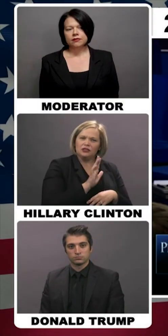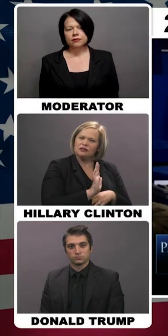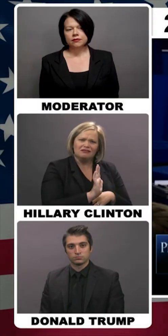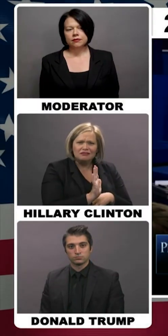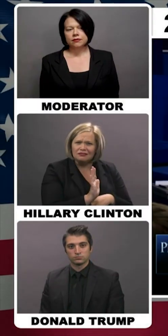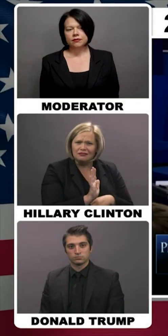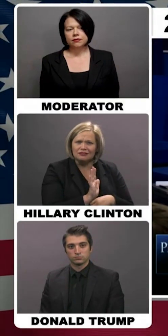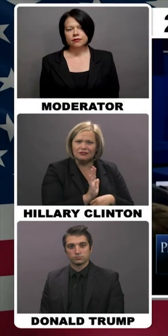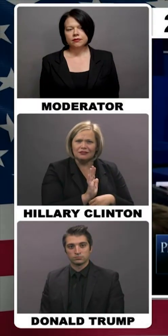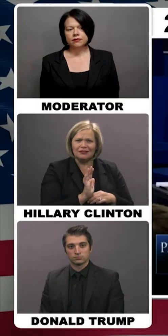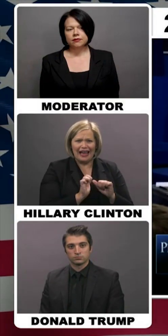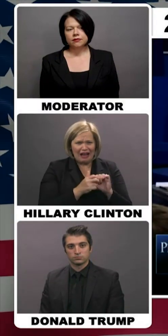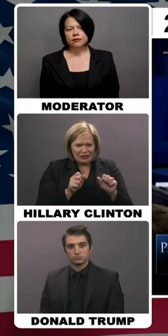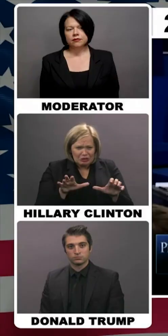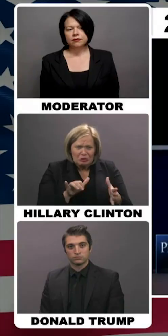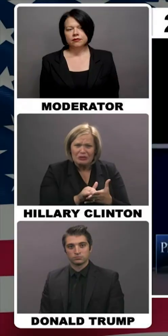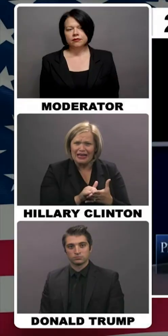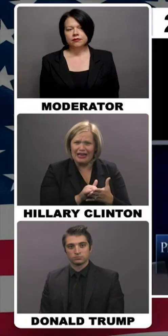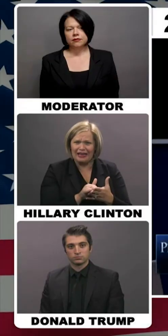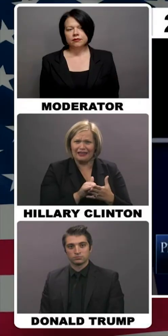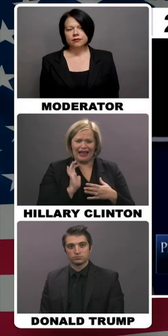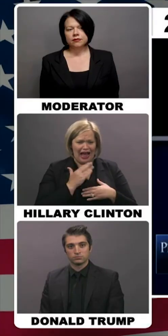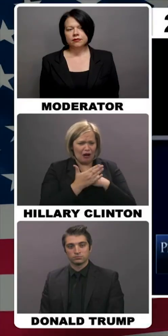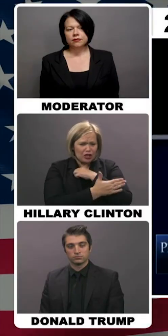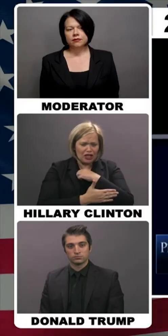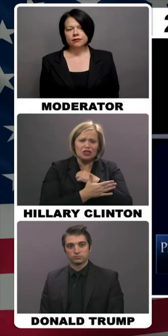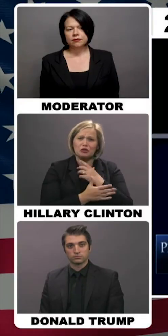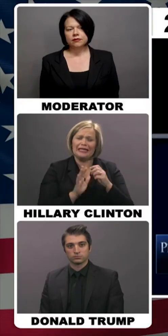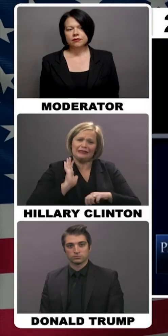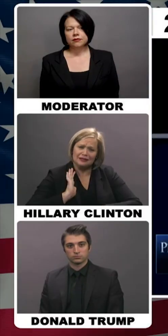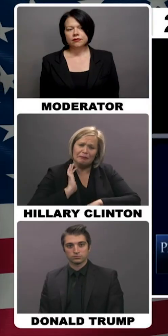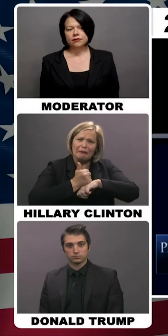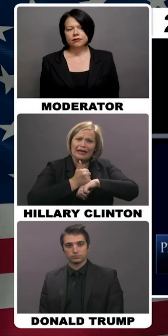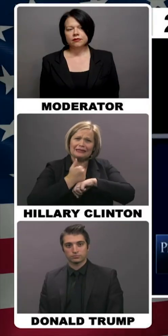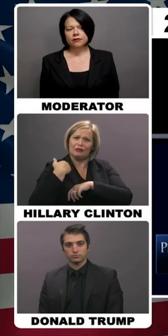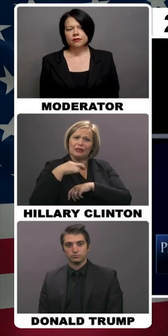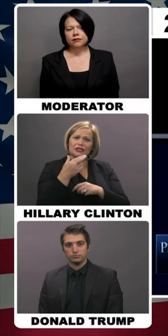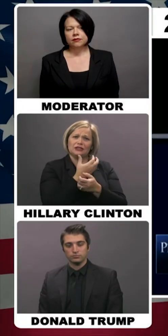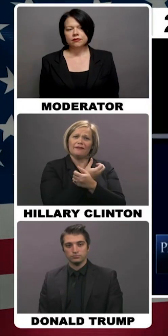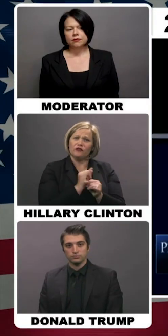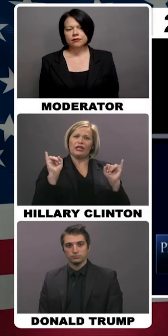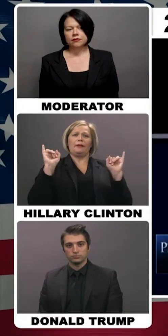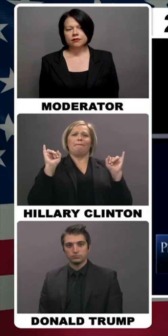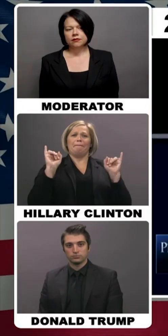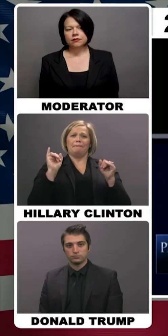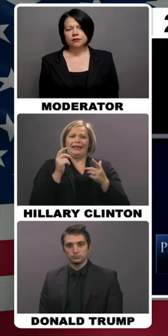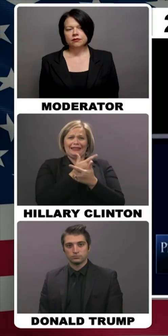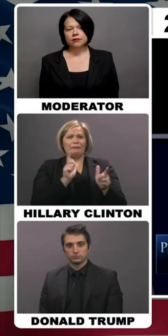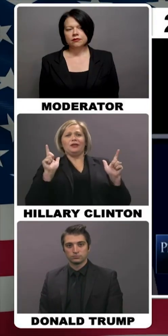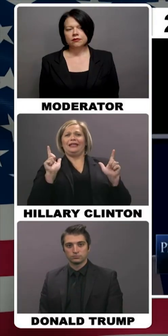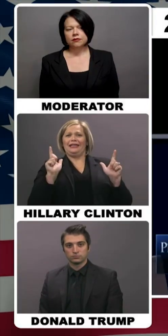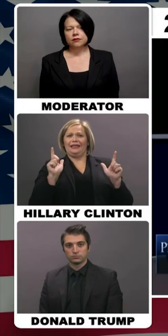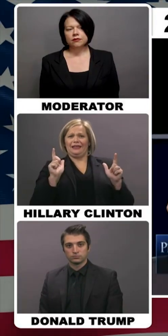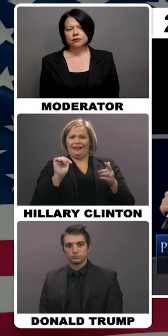How do you do that? We are a country founded on religious freedom and liberty. How do we do